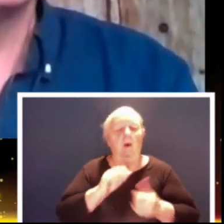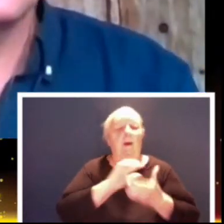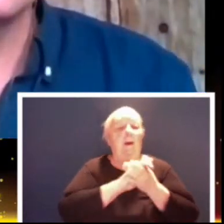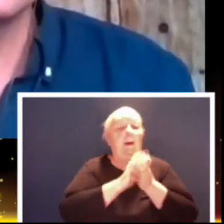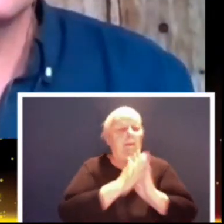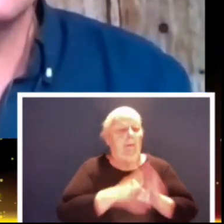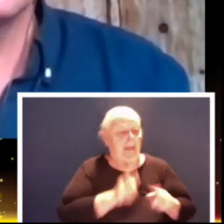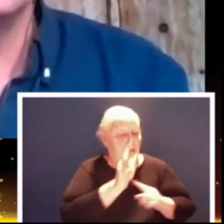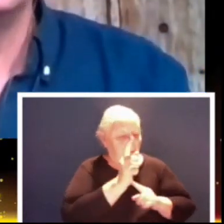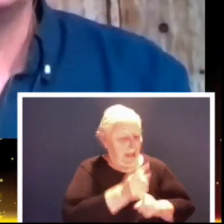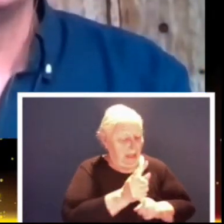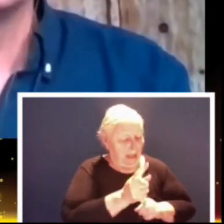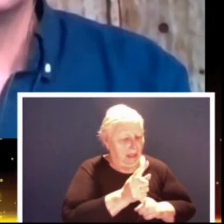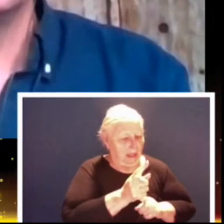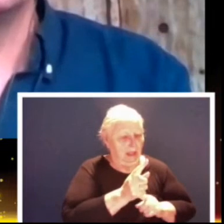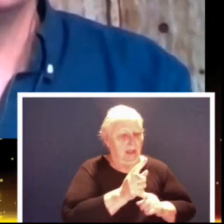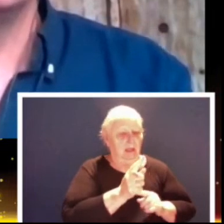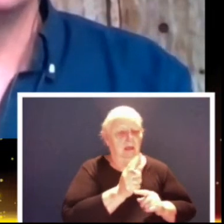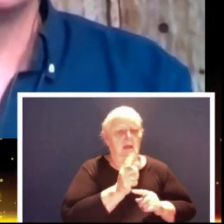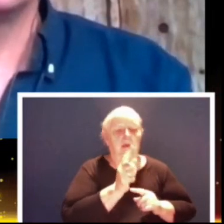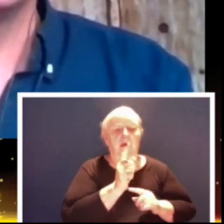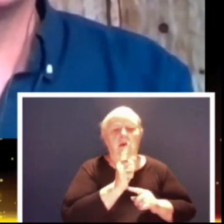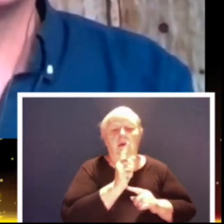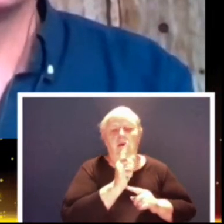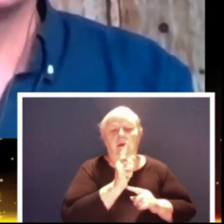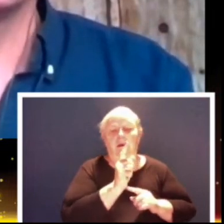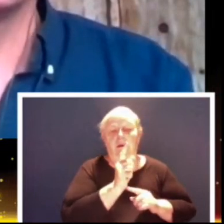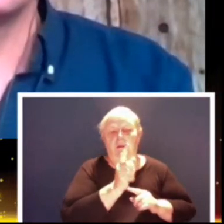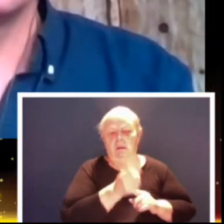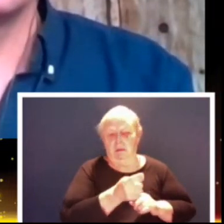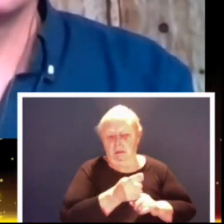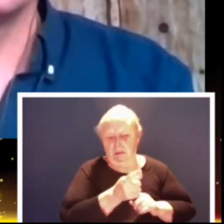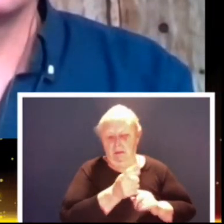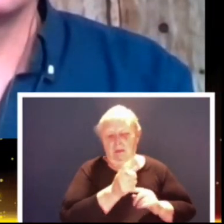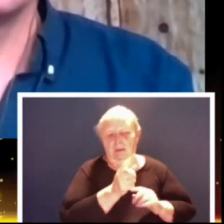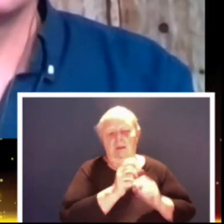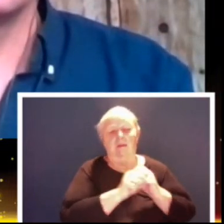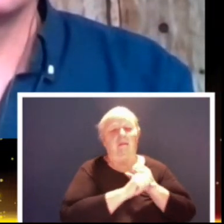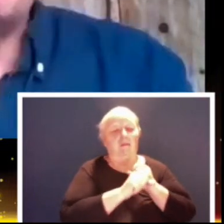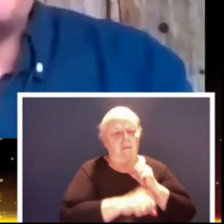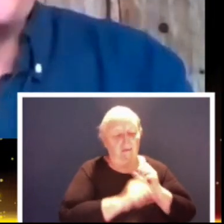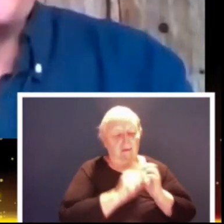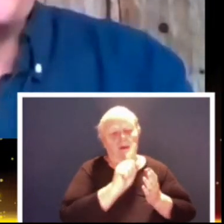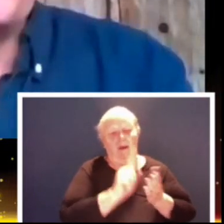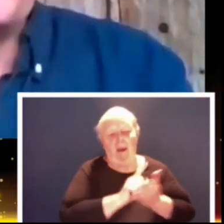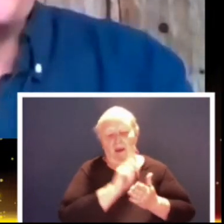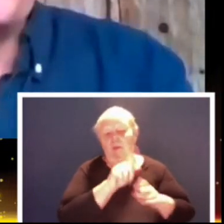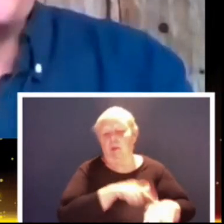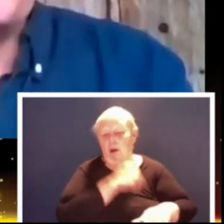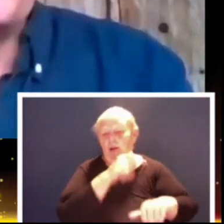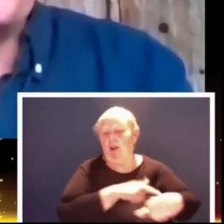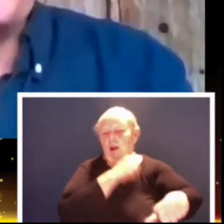with other strong awareness. You know, I guess I'm hoping that there's a way